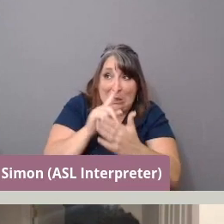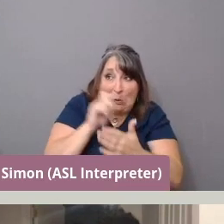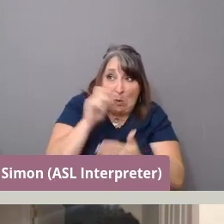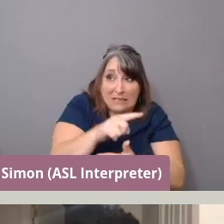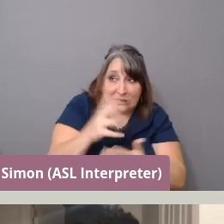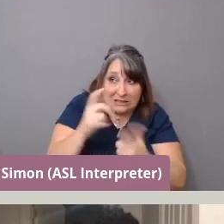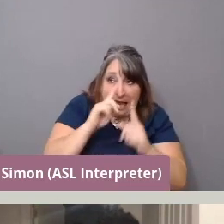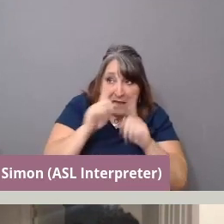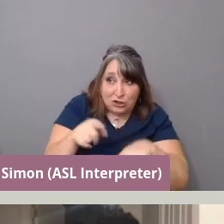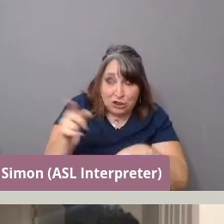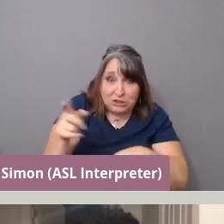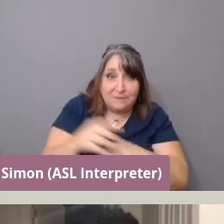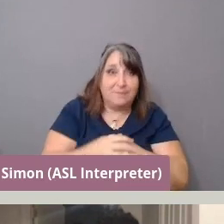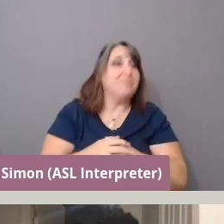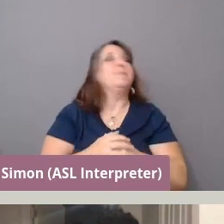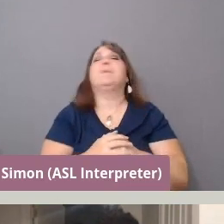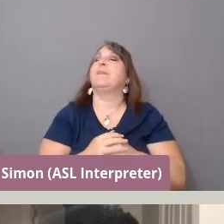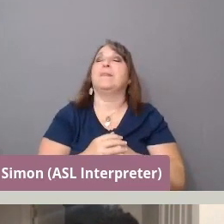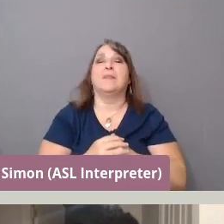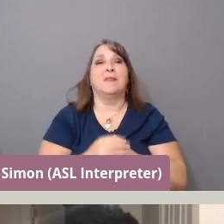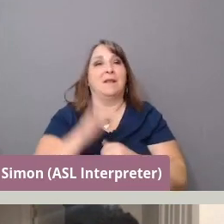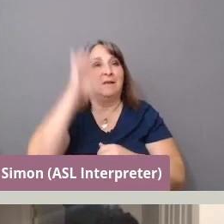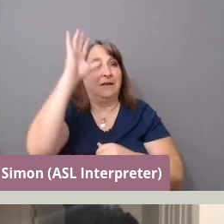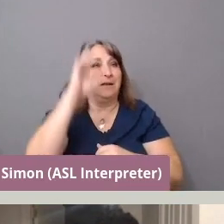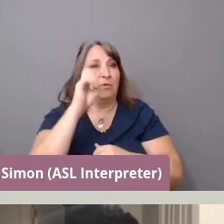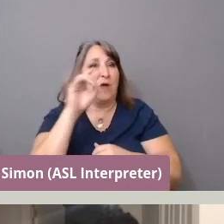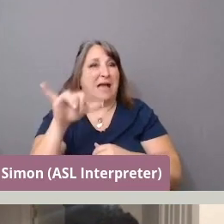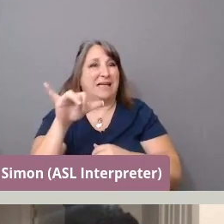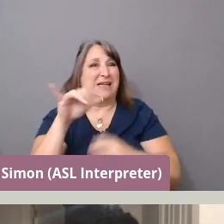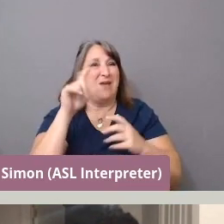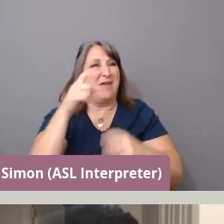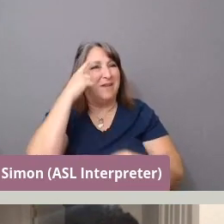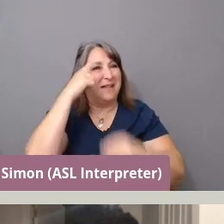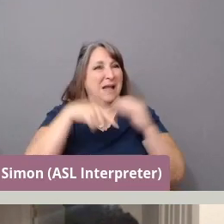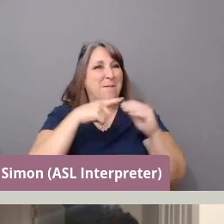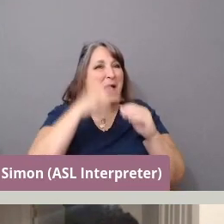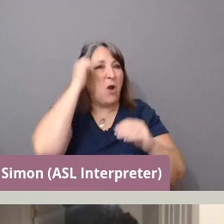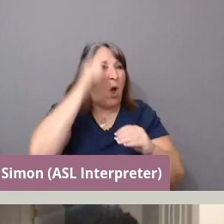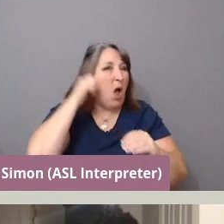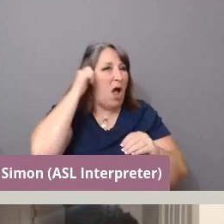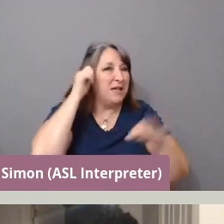Can I just say one thing, that you have to think about audio description not as a textbook